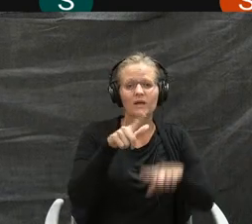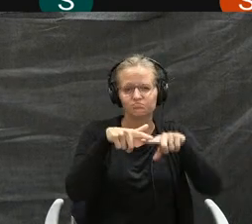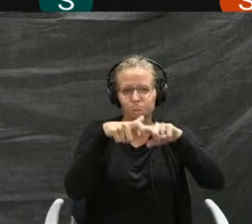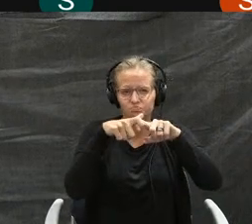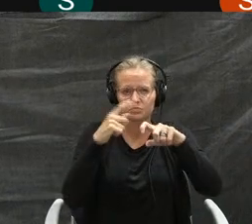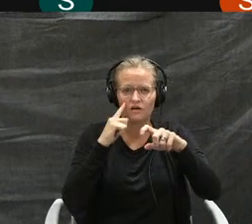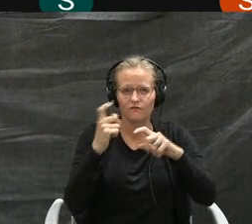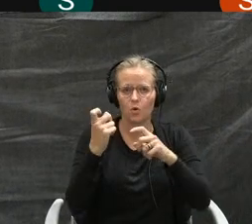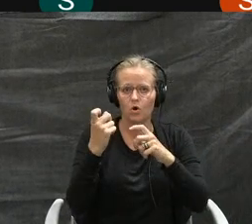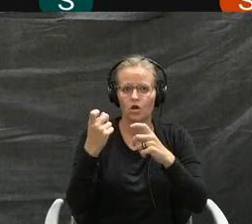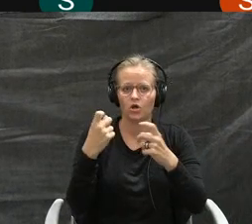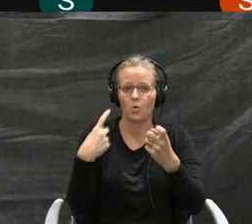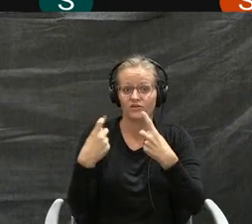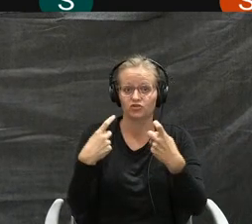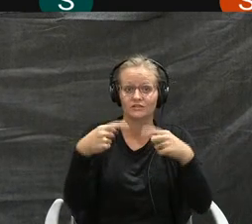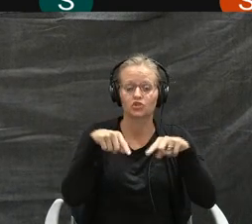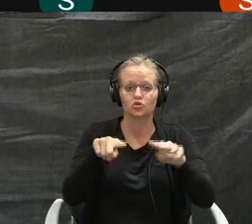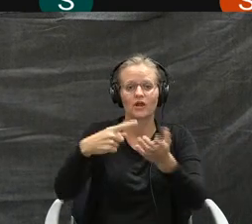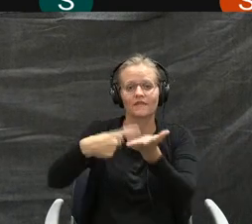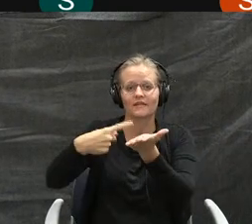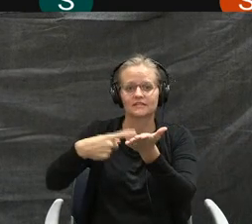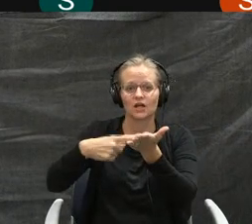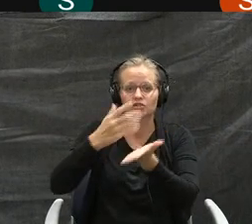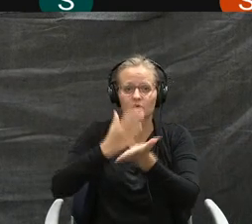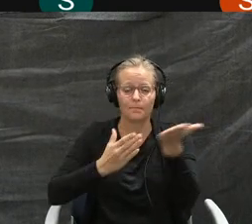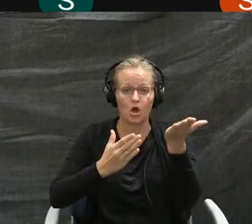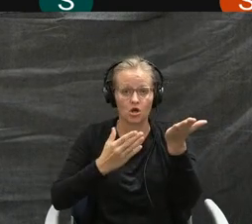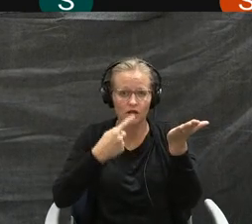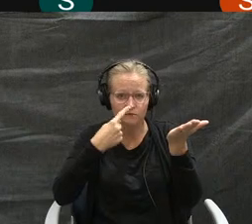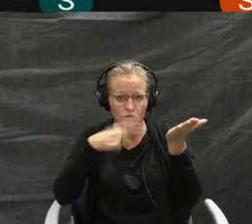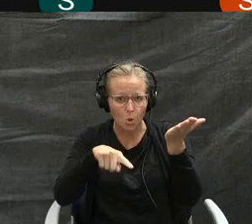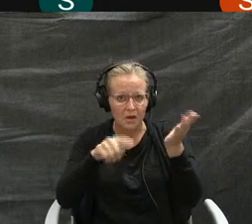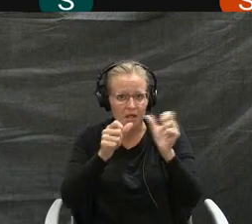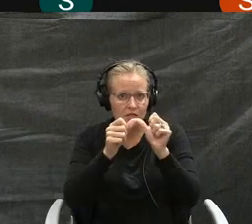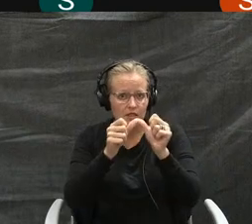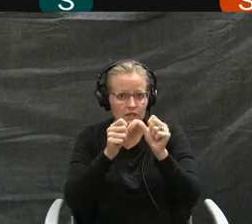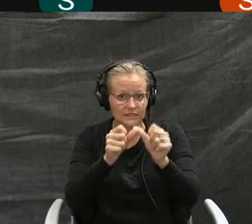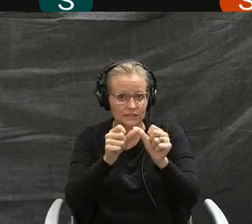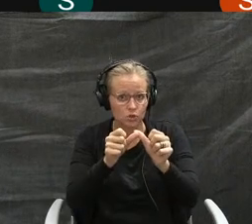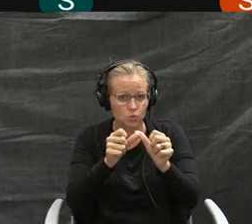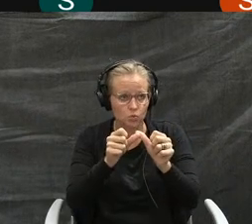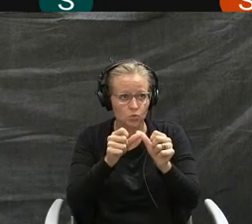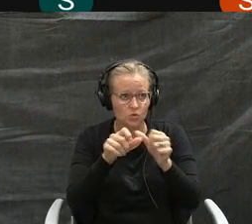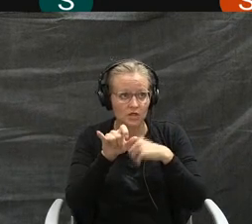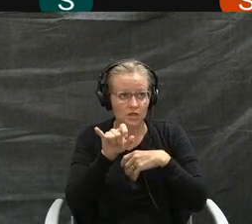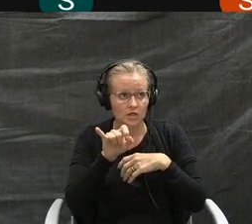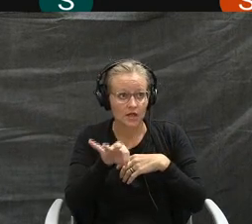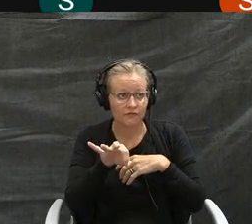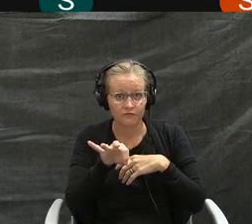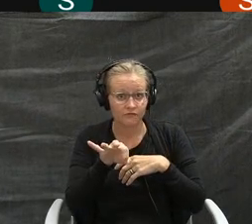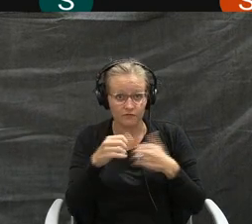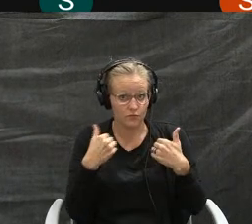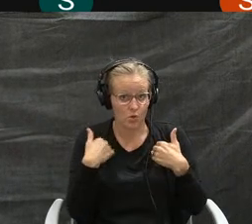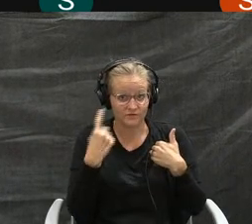End of it. Mr damn it. So if. If you want to, if there was anything else otherwise we could